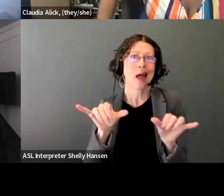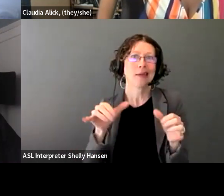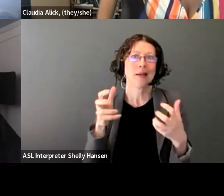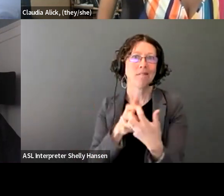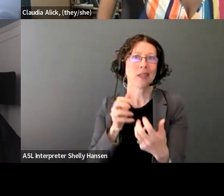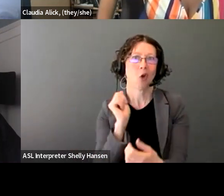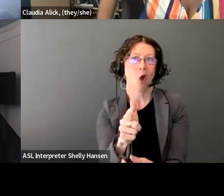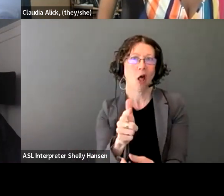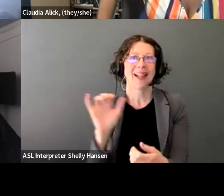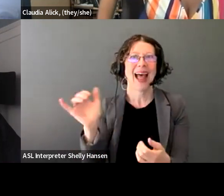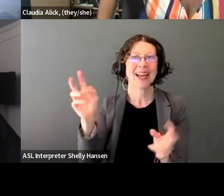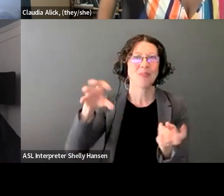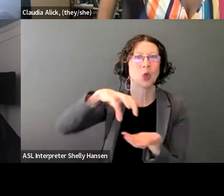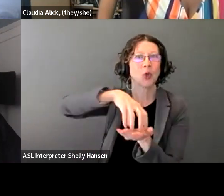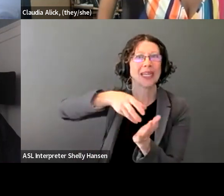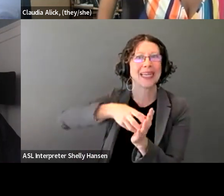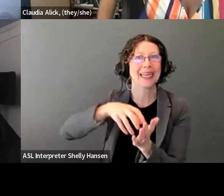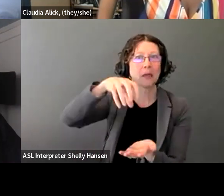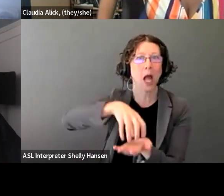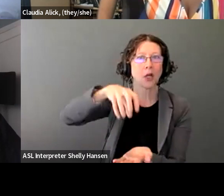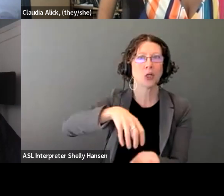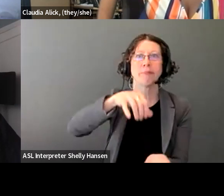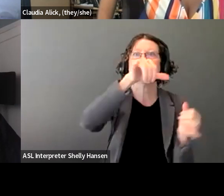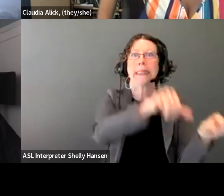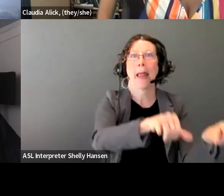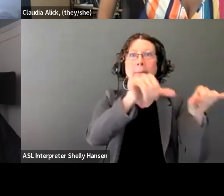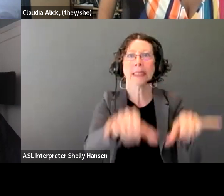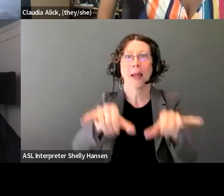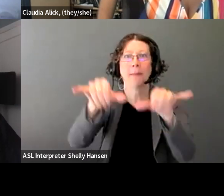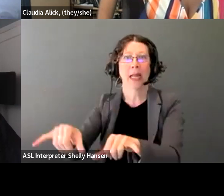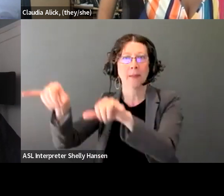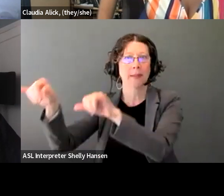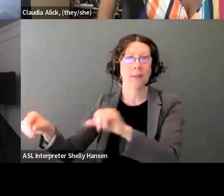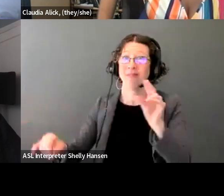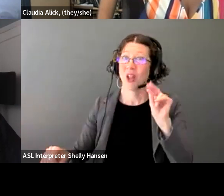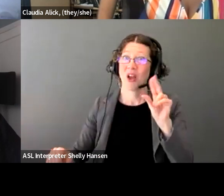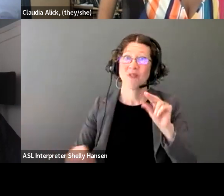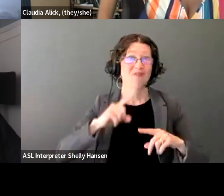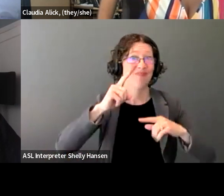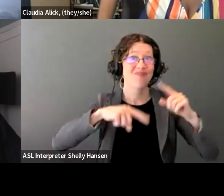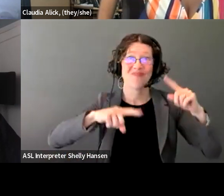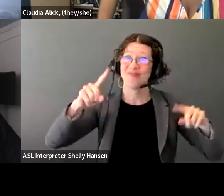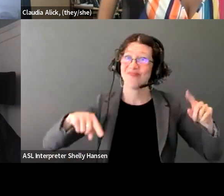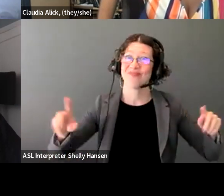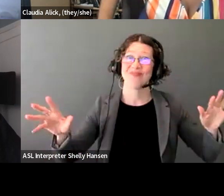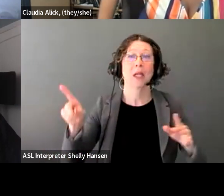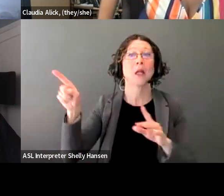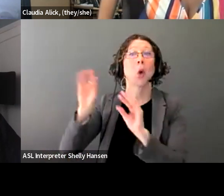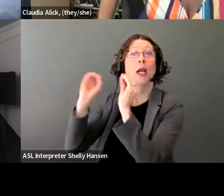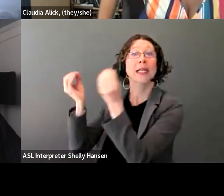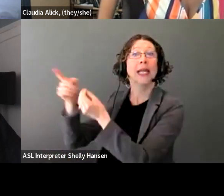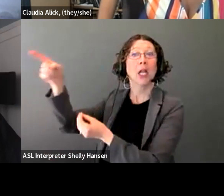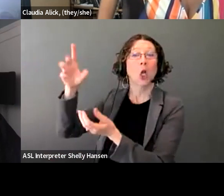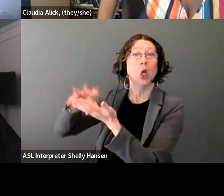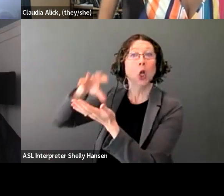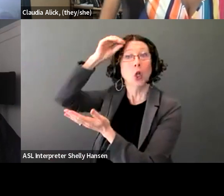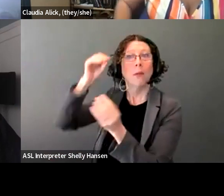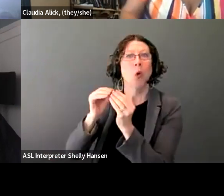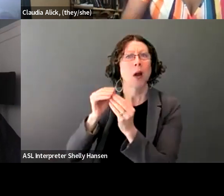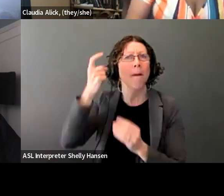So the intention of an organization in learning and about being more mindful and more inclusive,